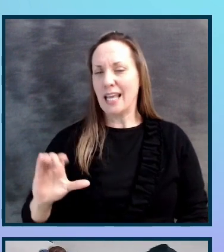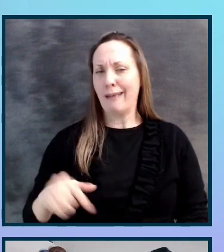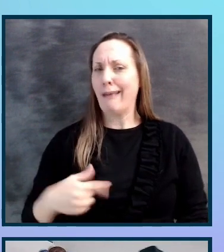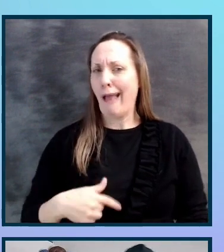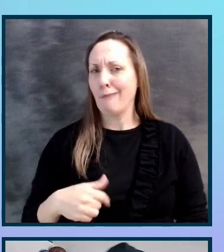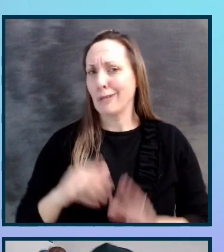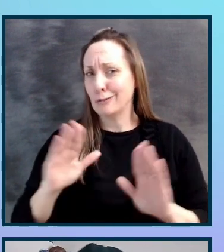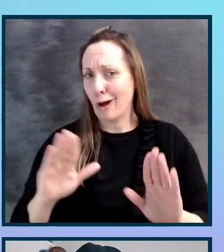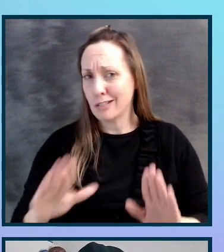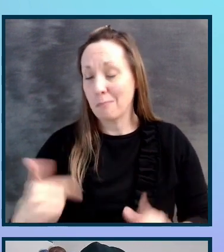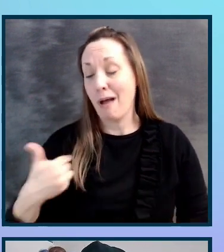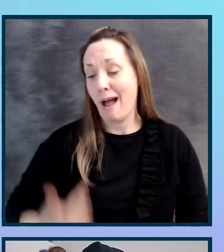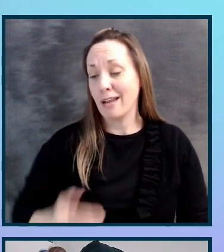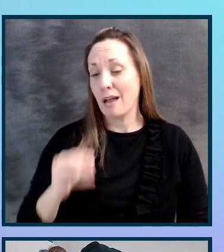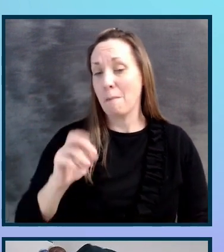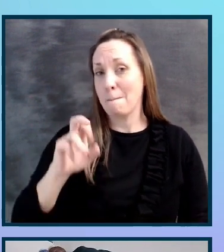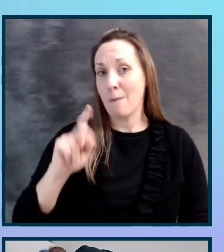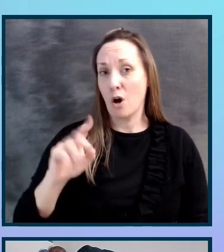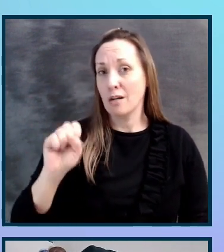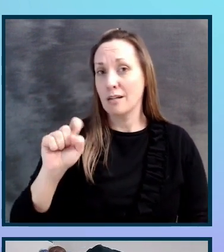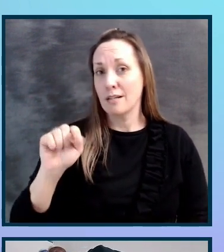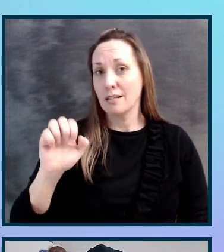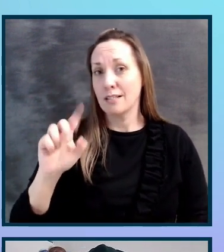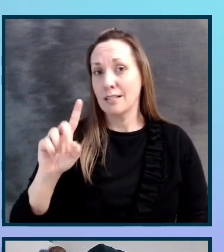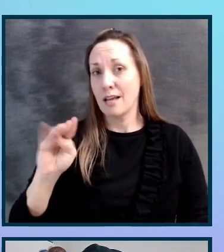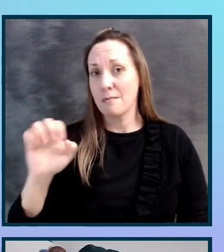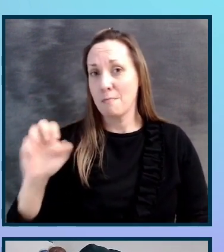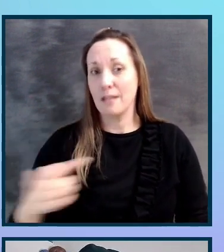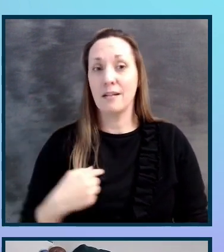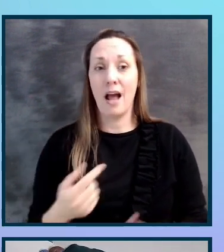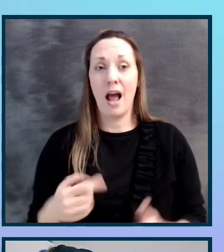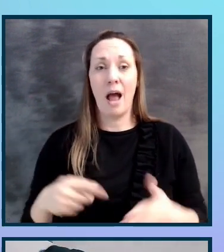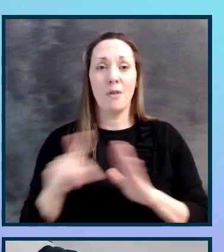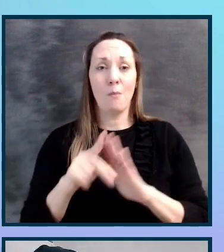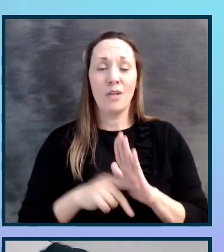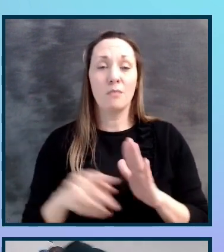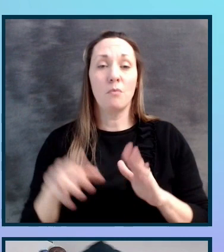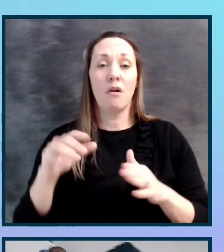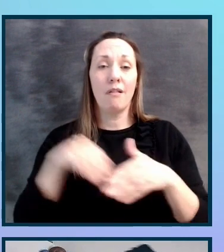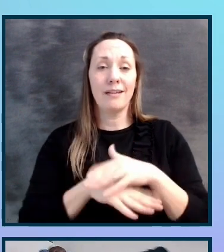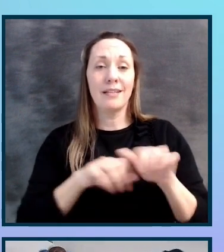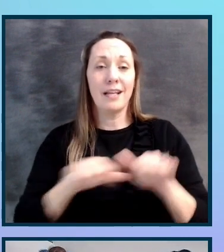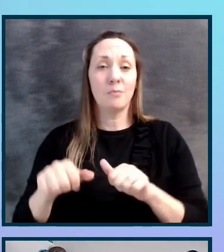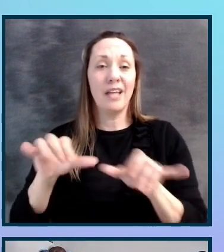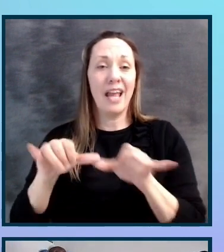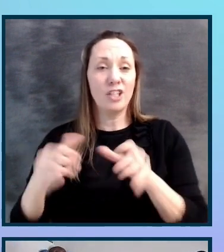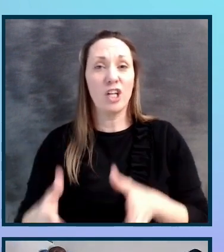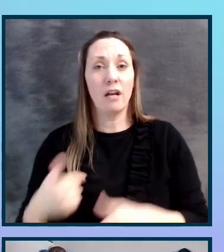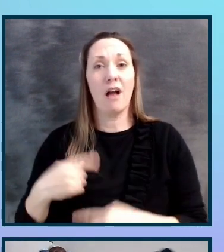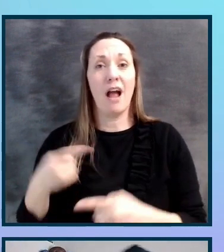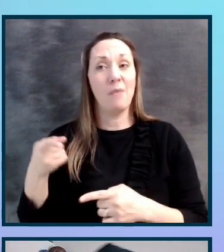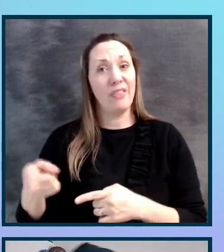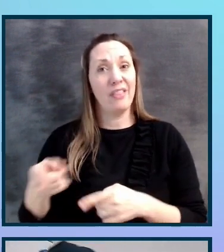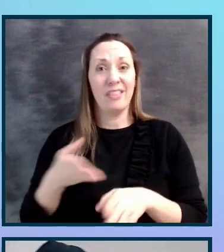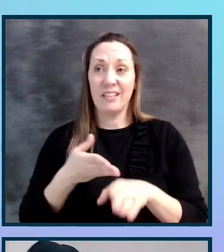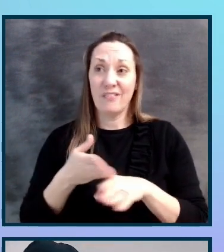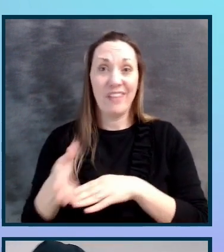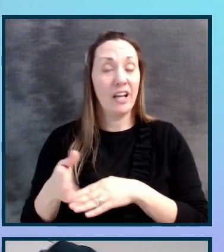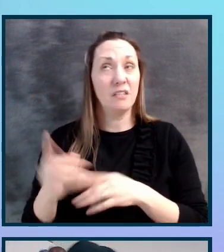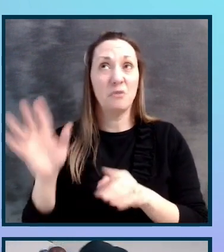I am Mark Steadman, I'm a principal accessibility engineer at Fidelity Investments. I have been in the accessibility field for about,